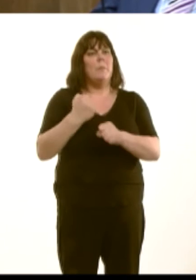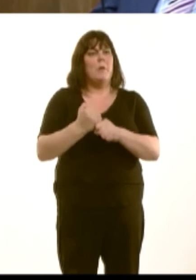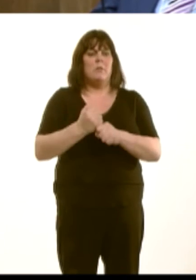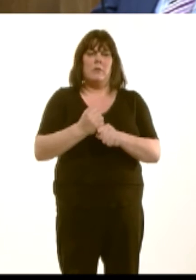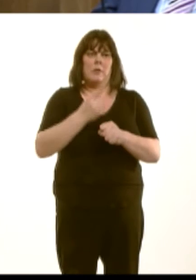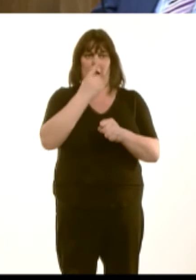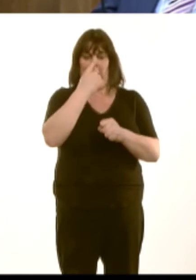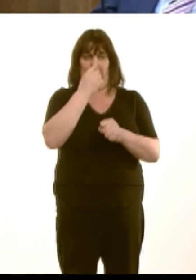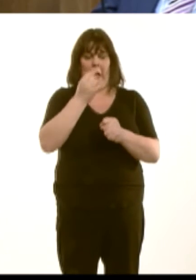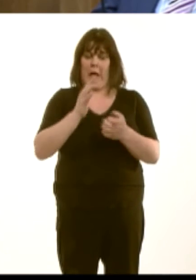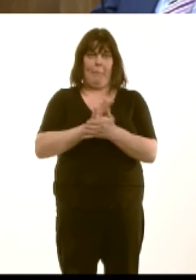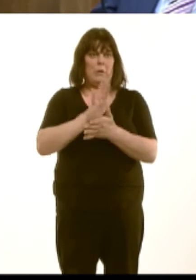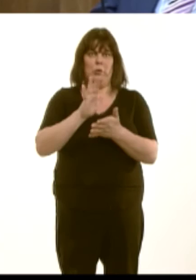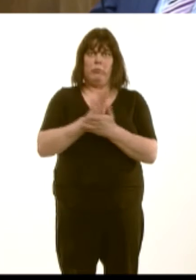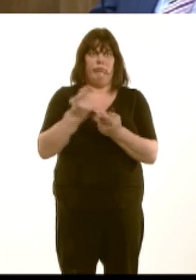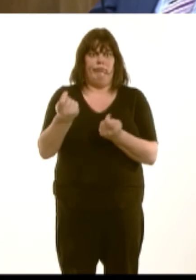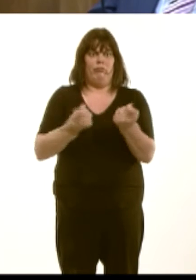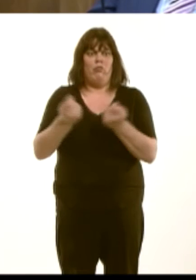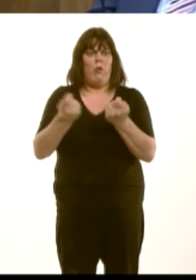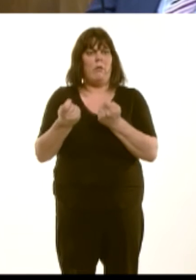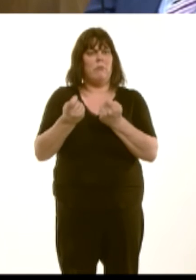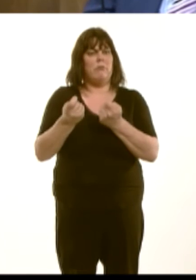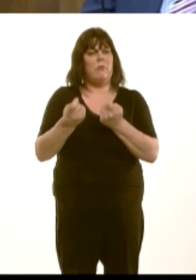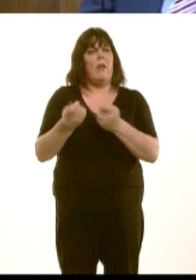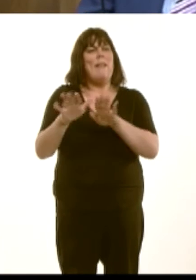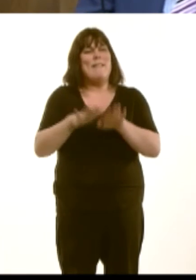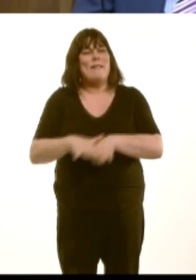nationalised franchises in England on some of the rail services.